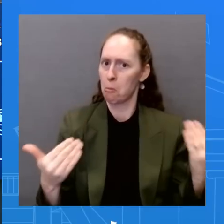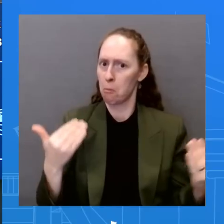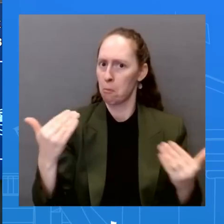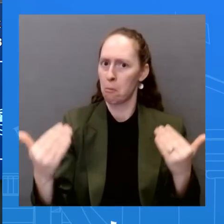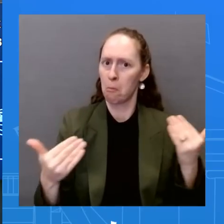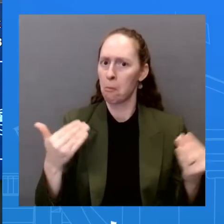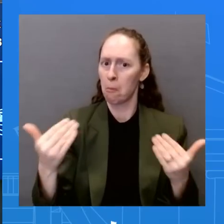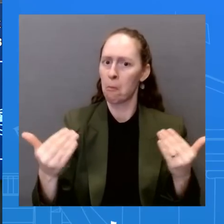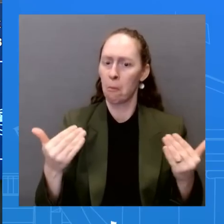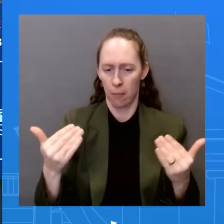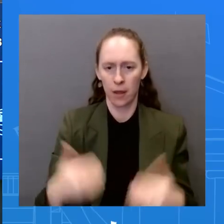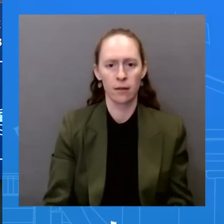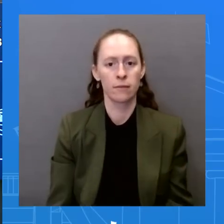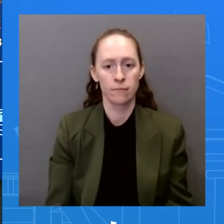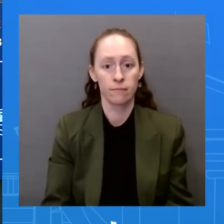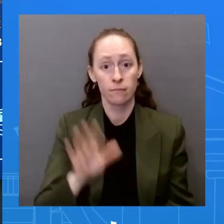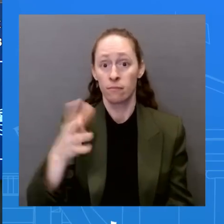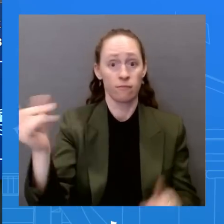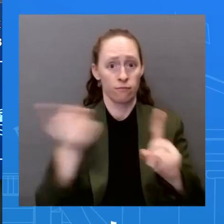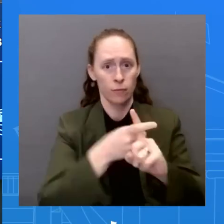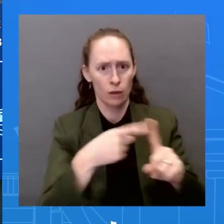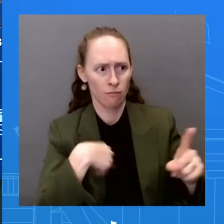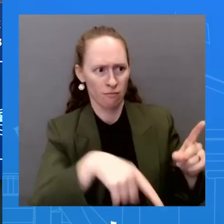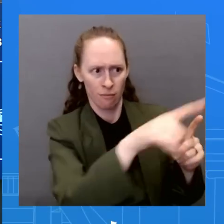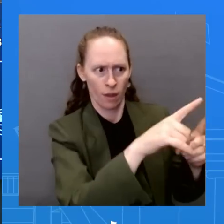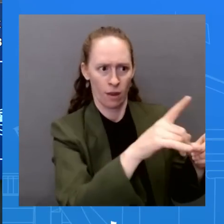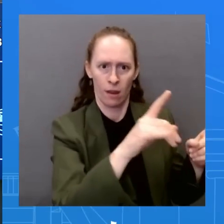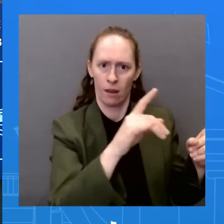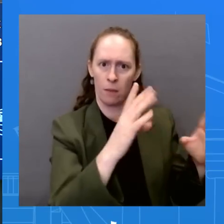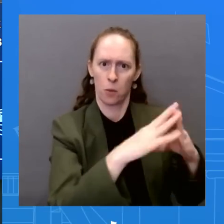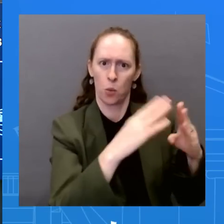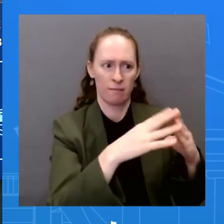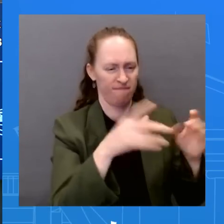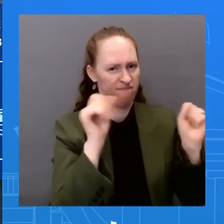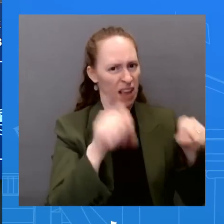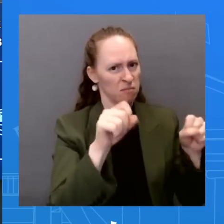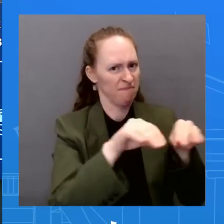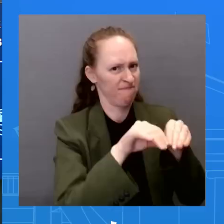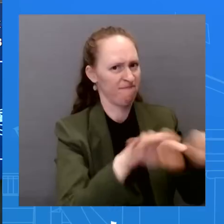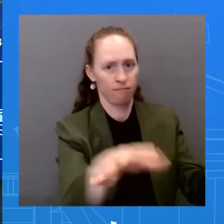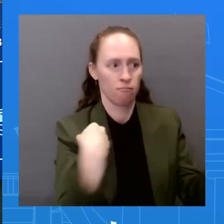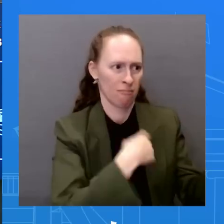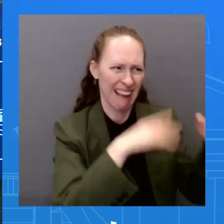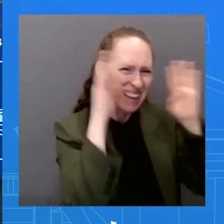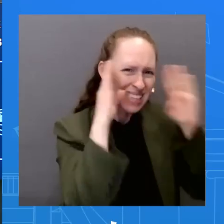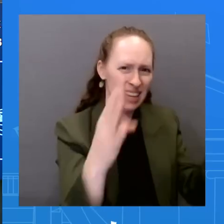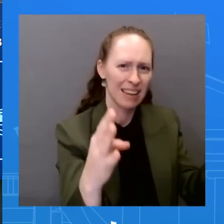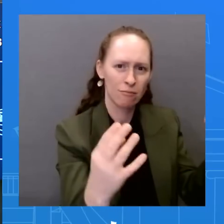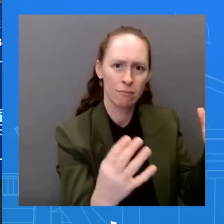will be really important to us, but also thinking about the global environment and making sure that we don't just address what's happening in the U.S.